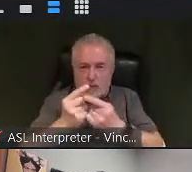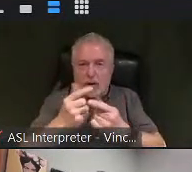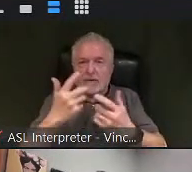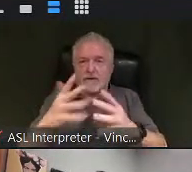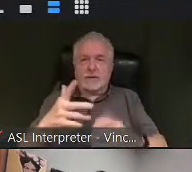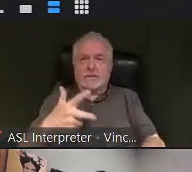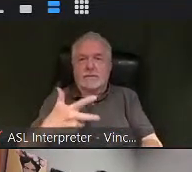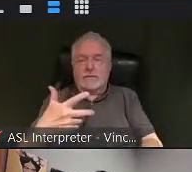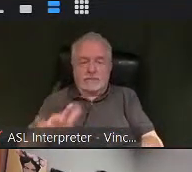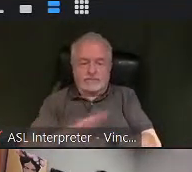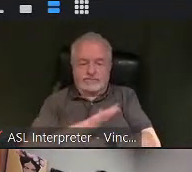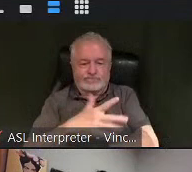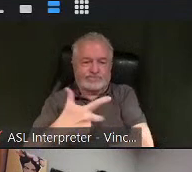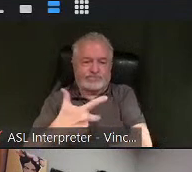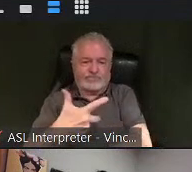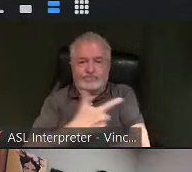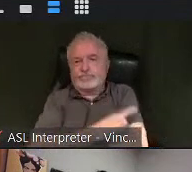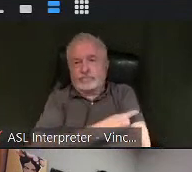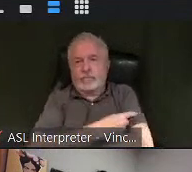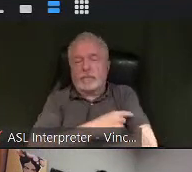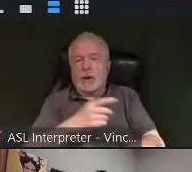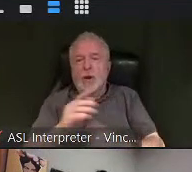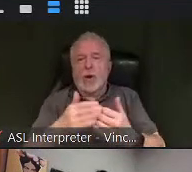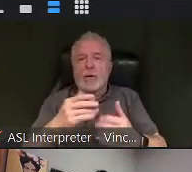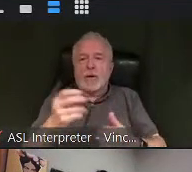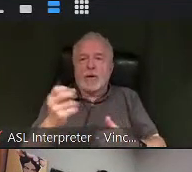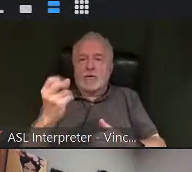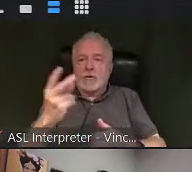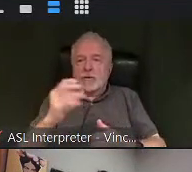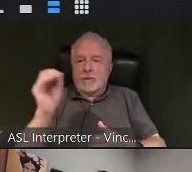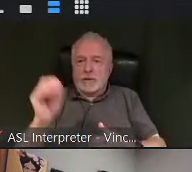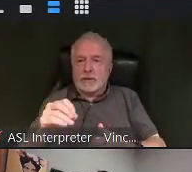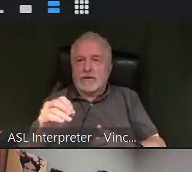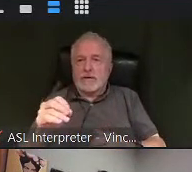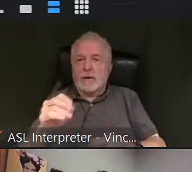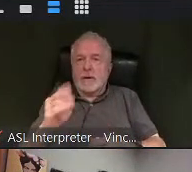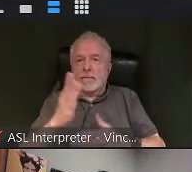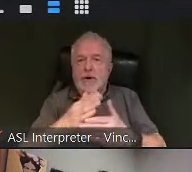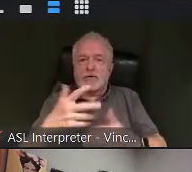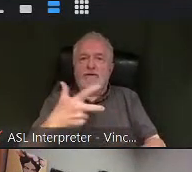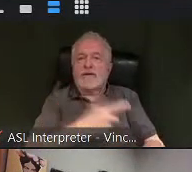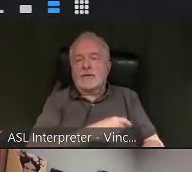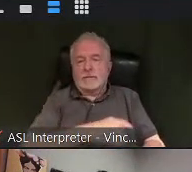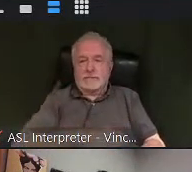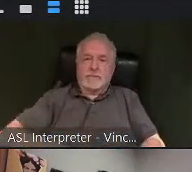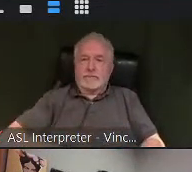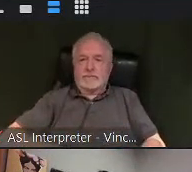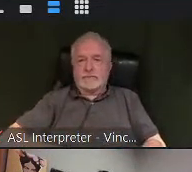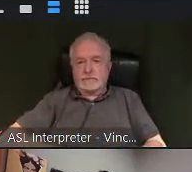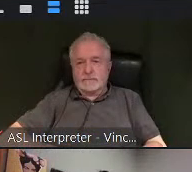completely vaccinated and almost 12 percent is partially vaccinated.